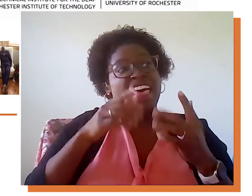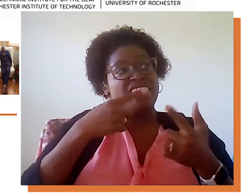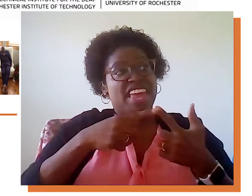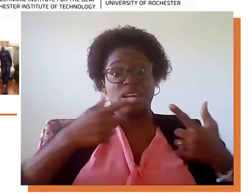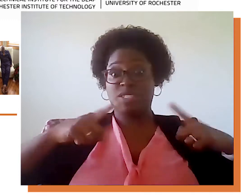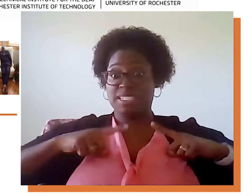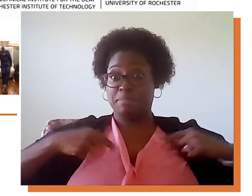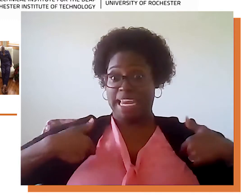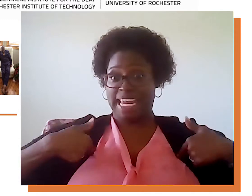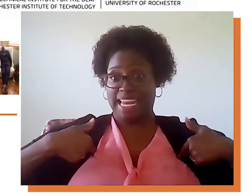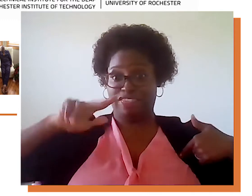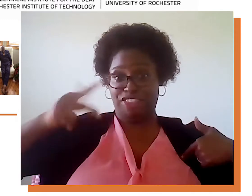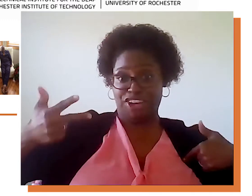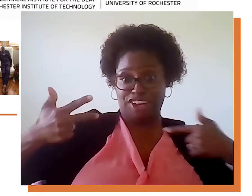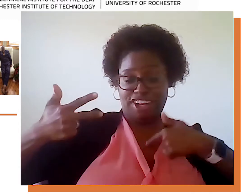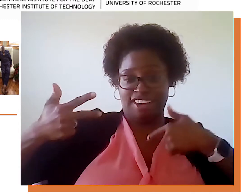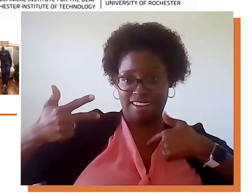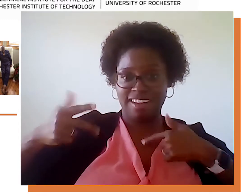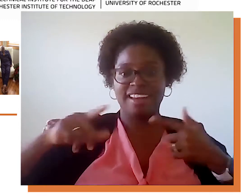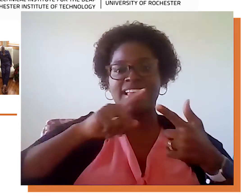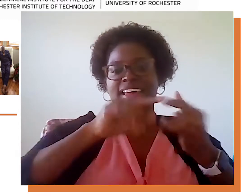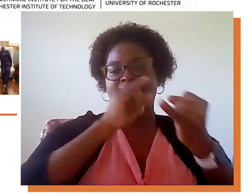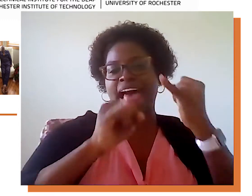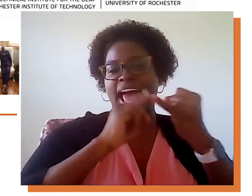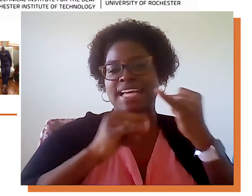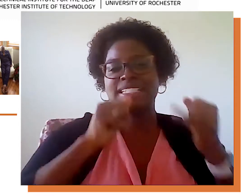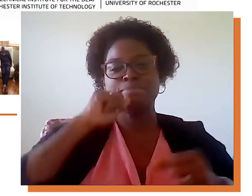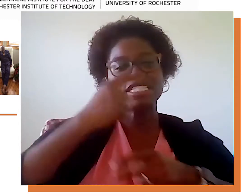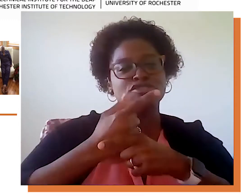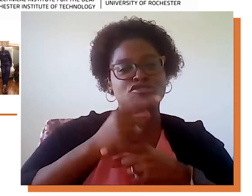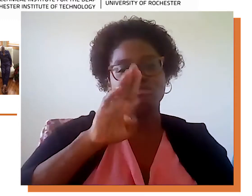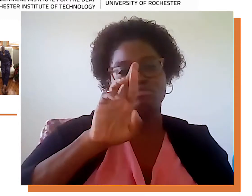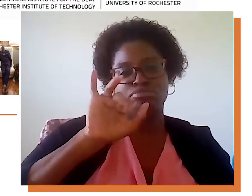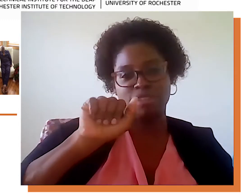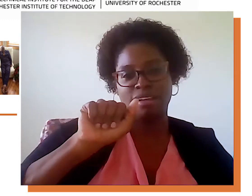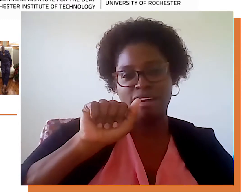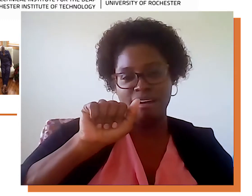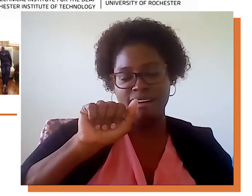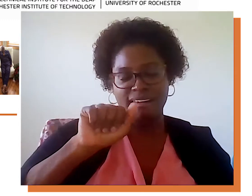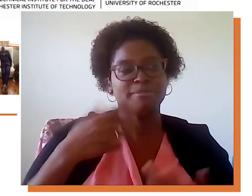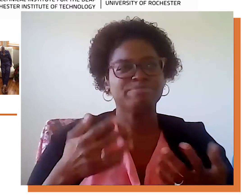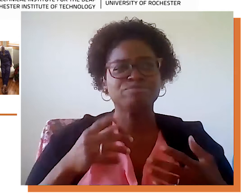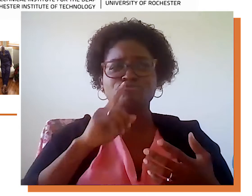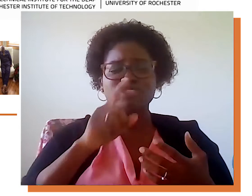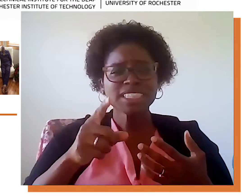And then there's me in the family and then my youngest sister, Brea.